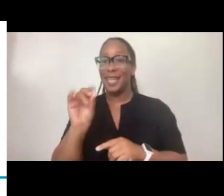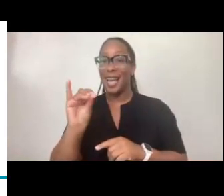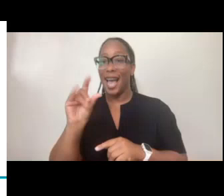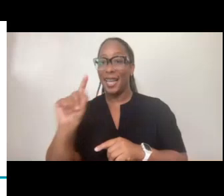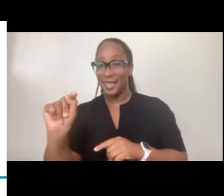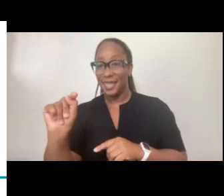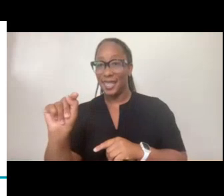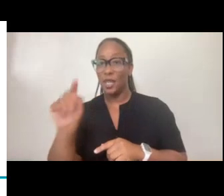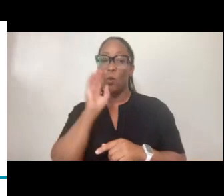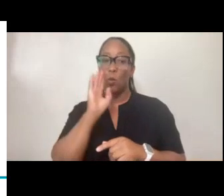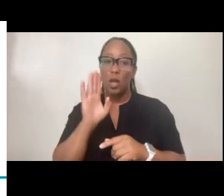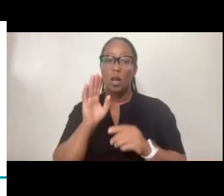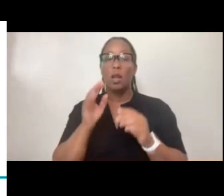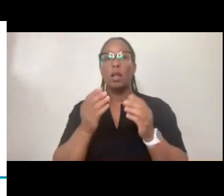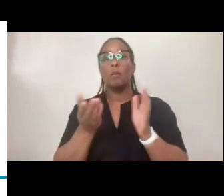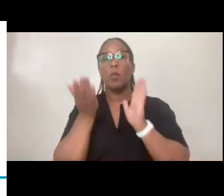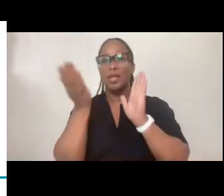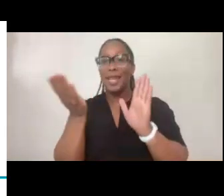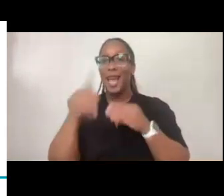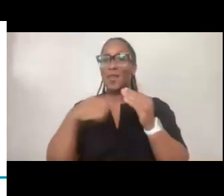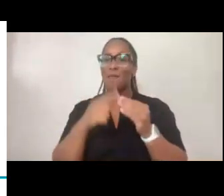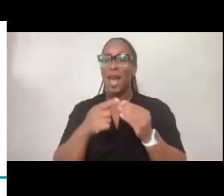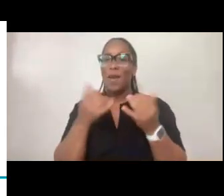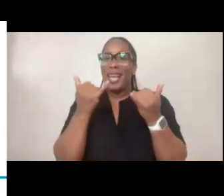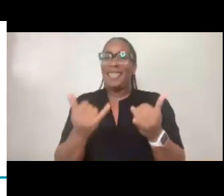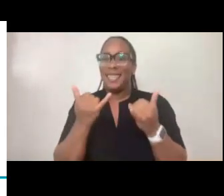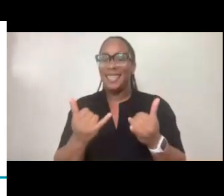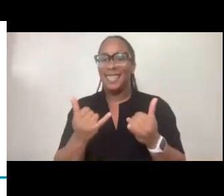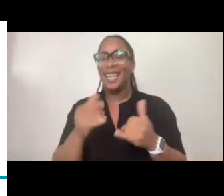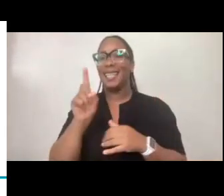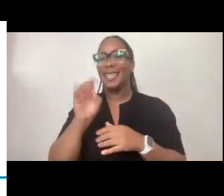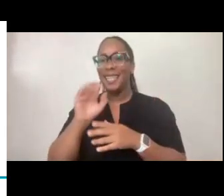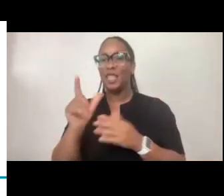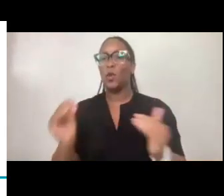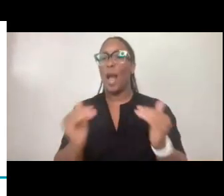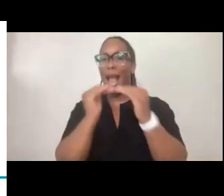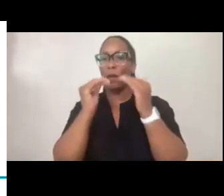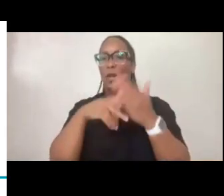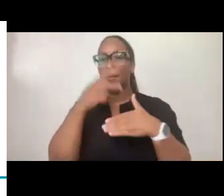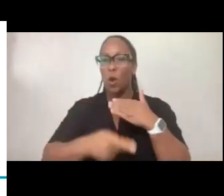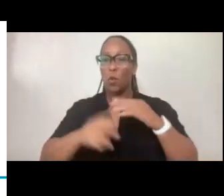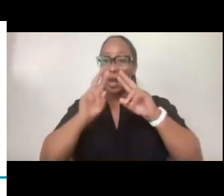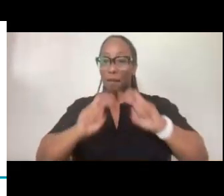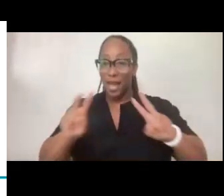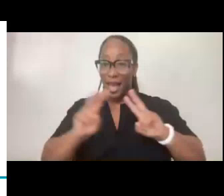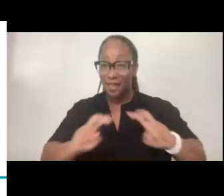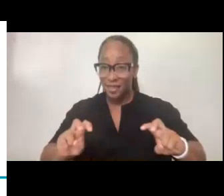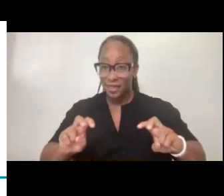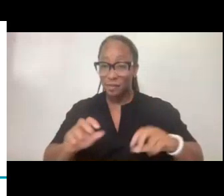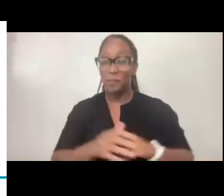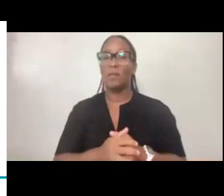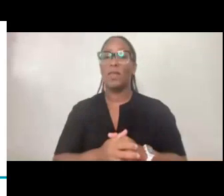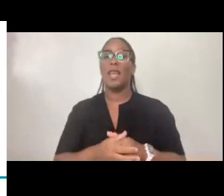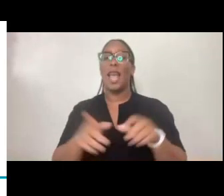Ncdit will present on existing digital equity program analysis and we also will